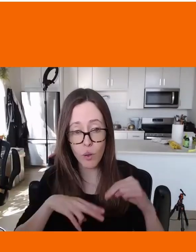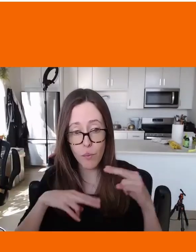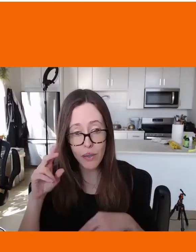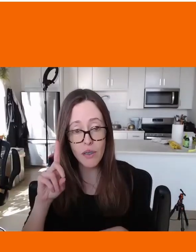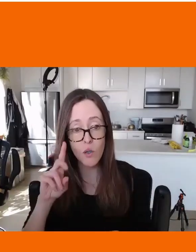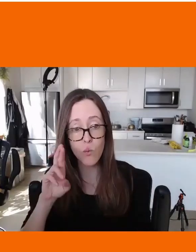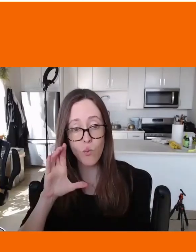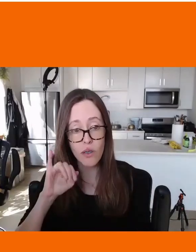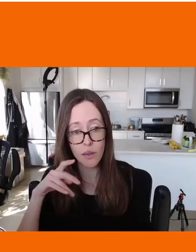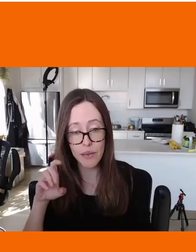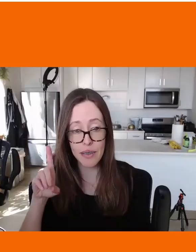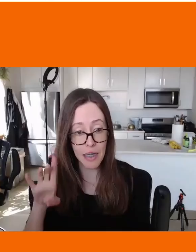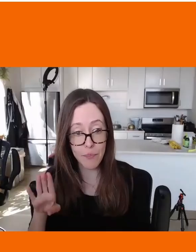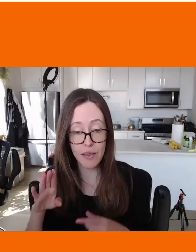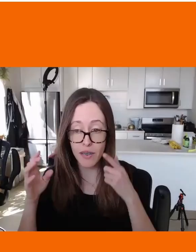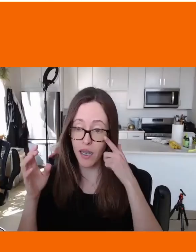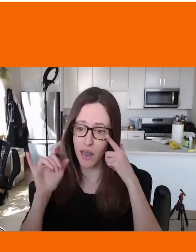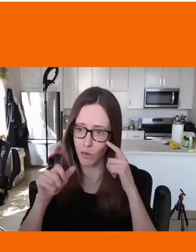I also built a recipe database.